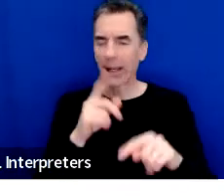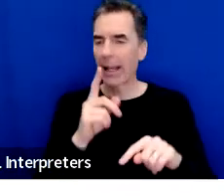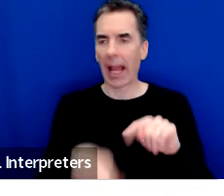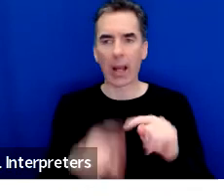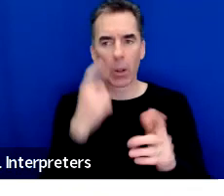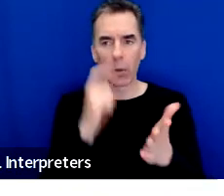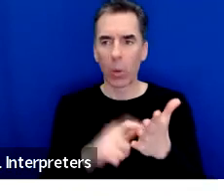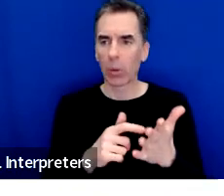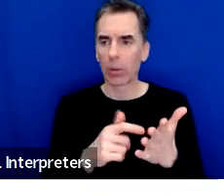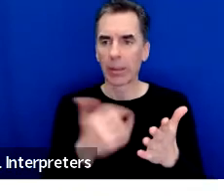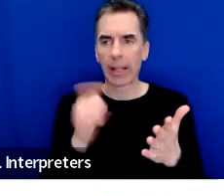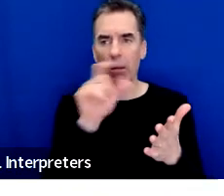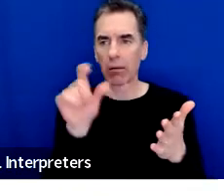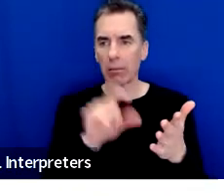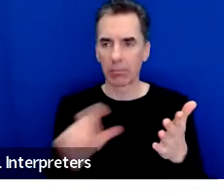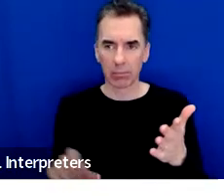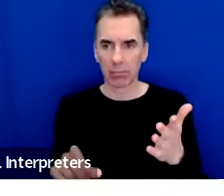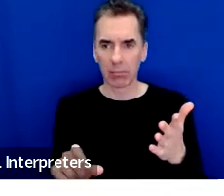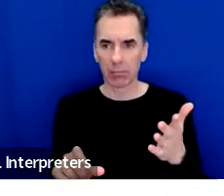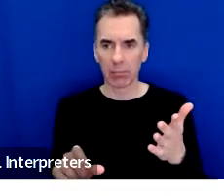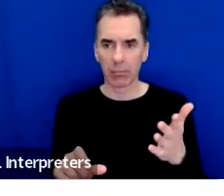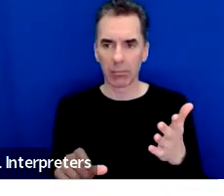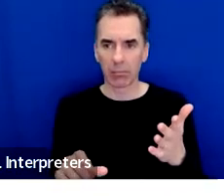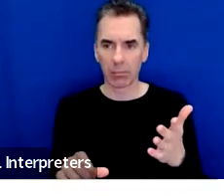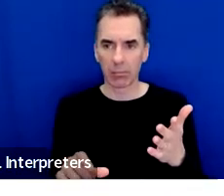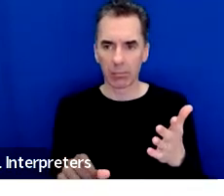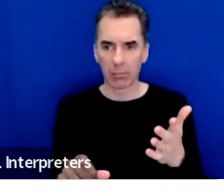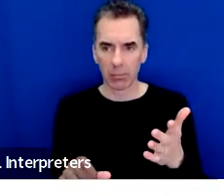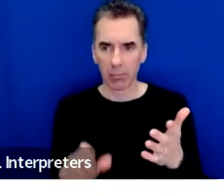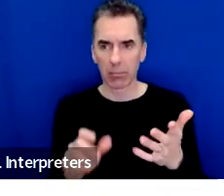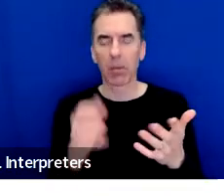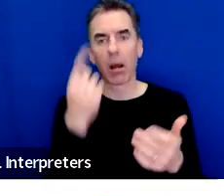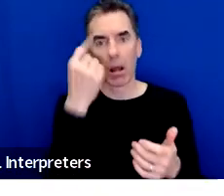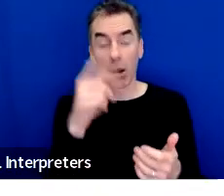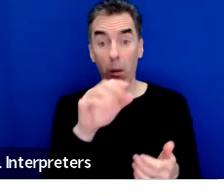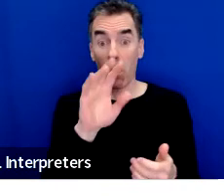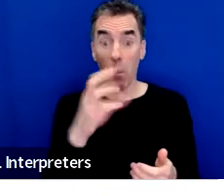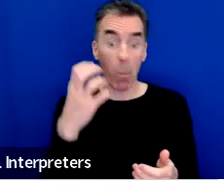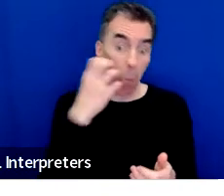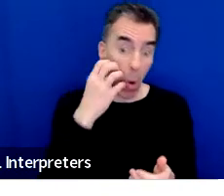Whereas a screen reader will recognize bold and italics. Yeah, yeah.